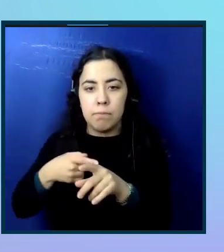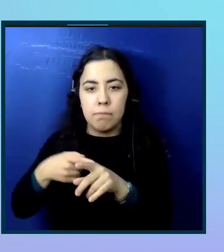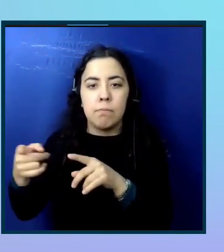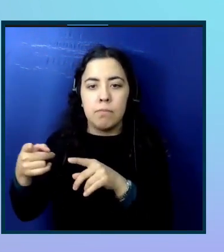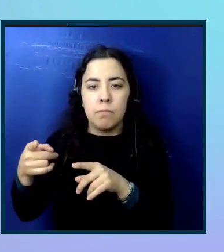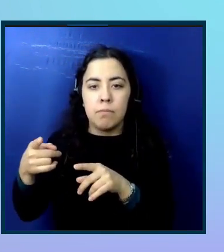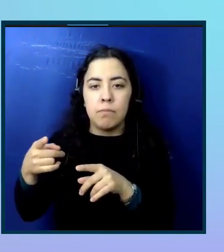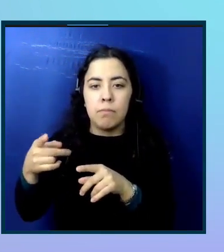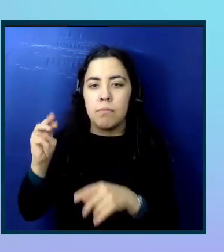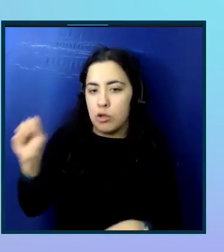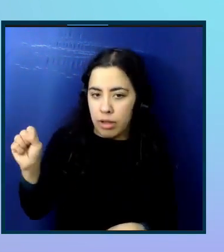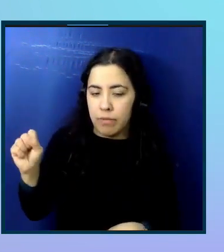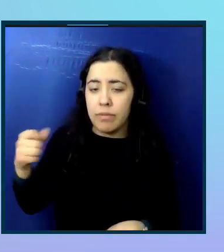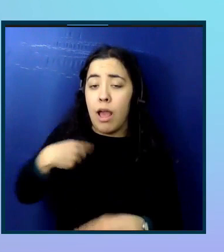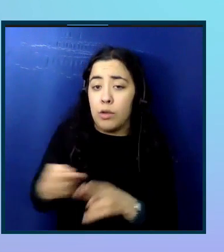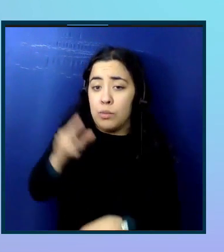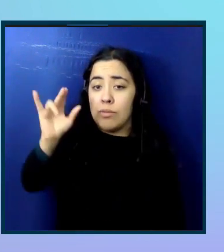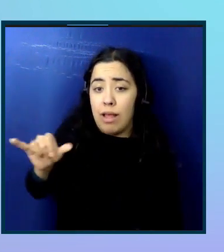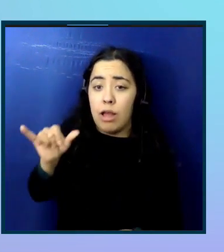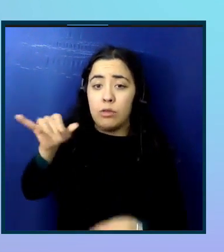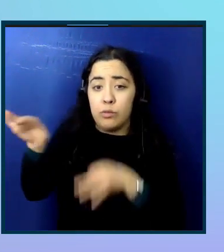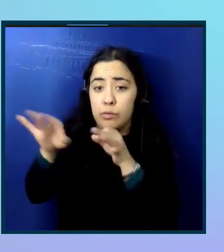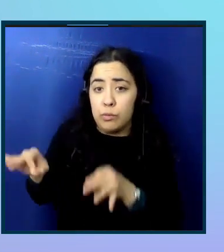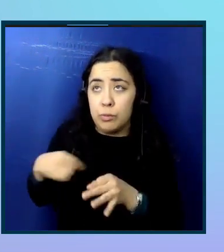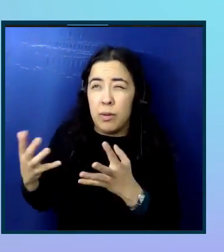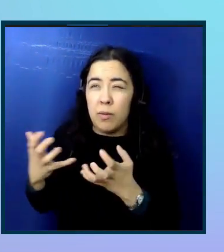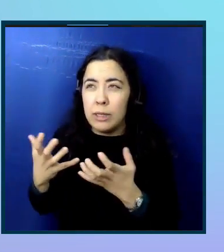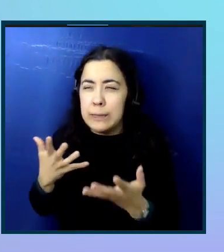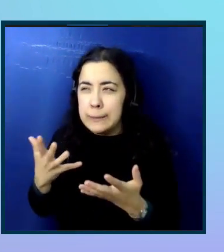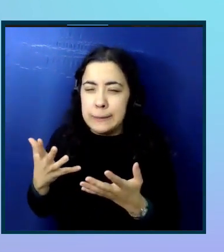they're not just one disability.